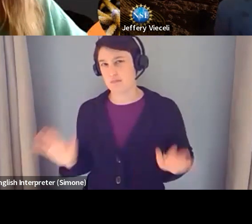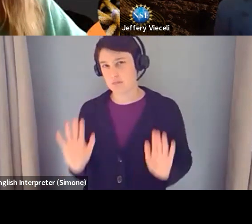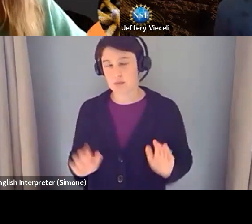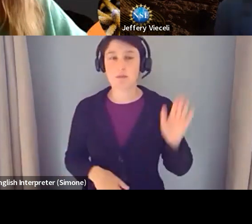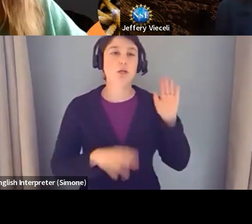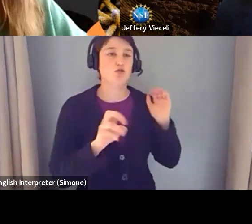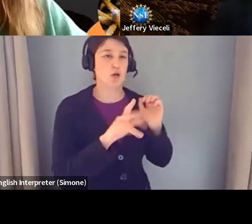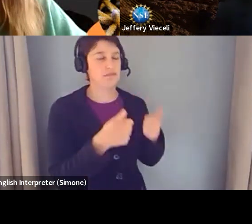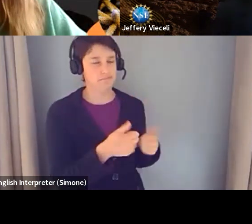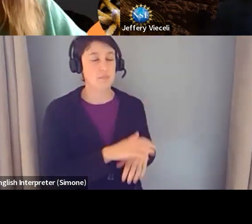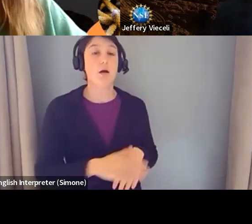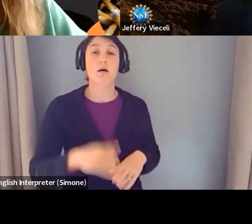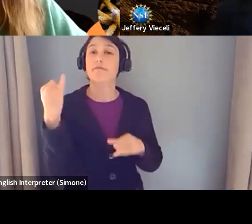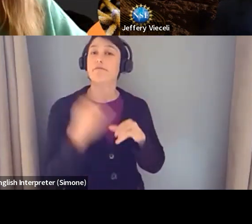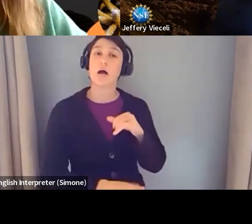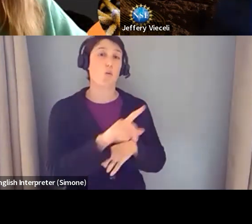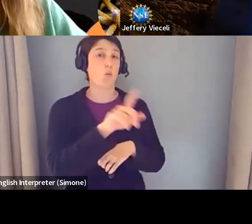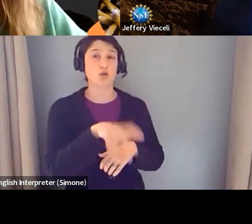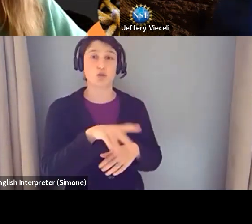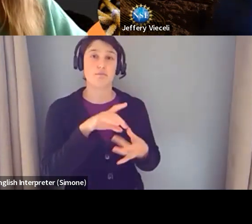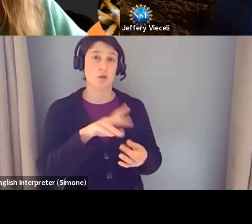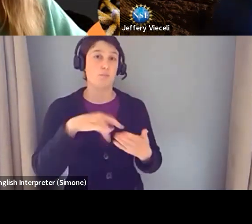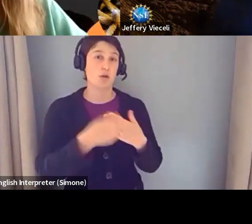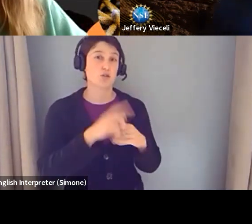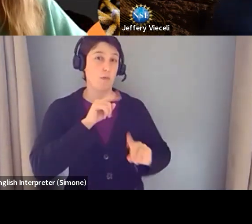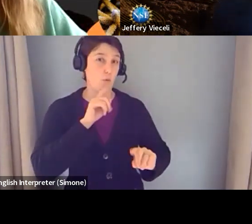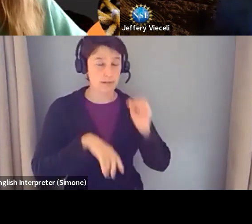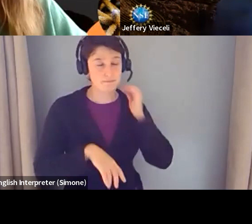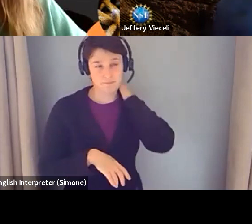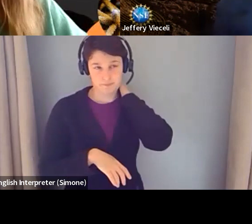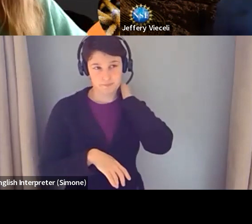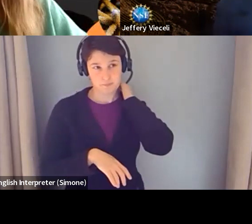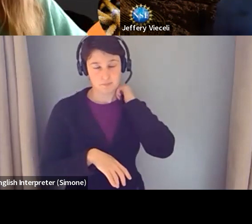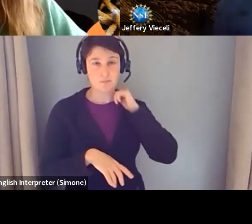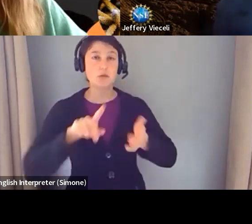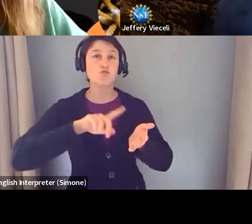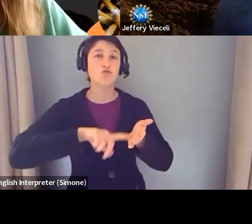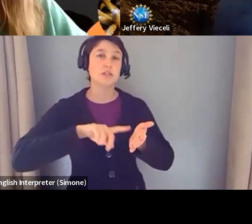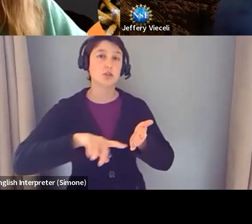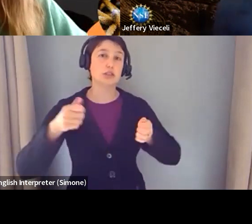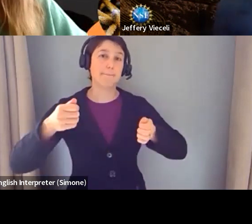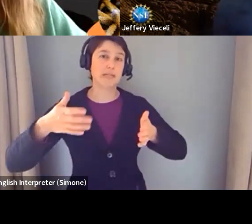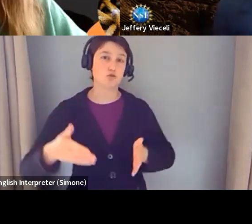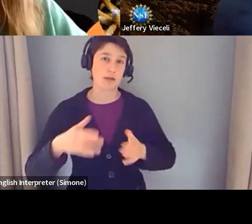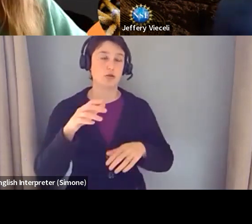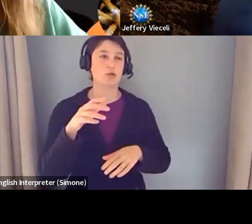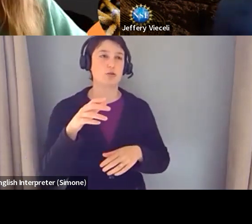The final question on project reporting is research administrators are looking to kind